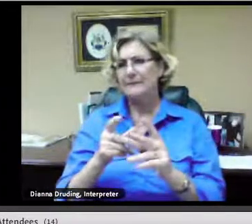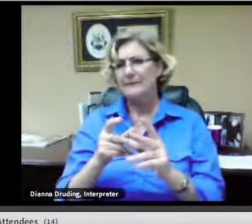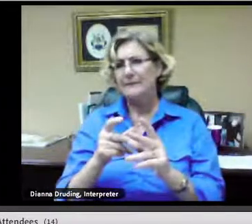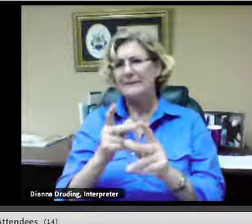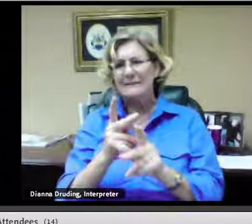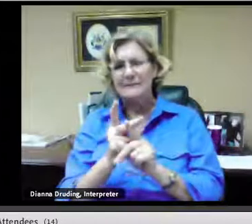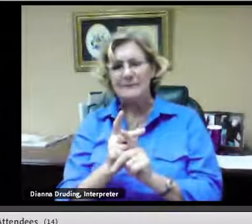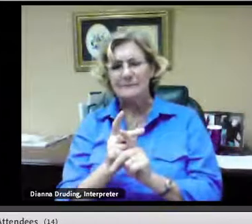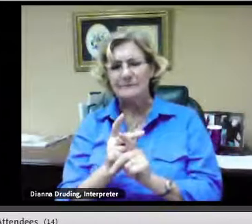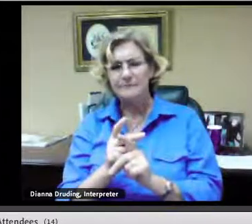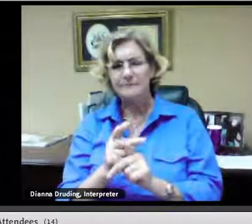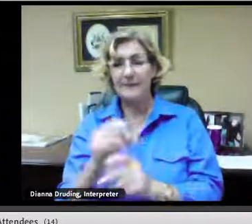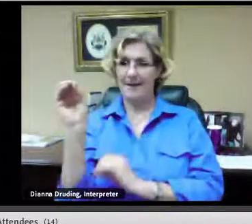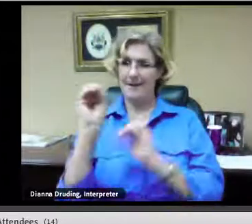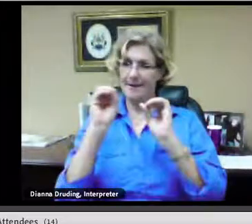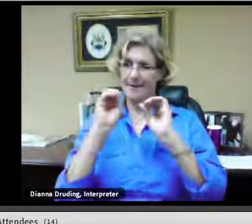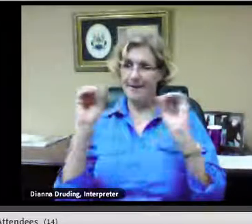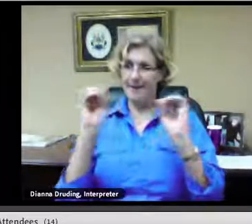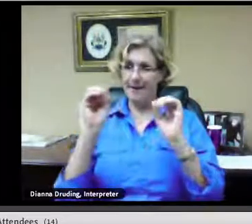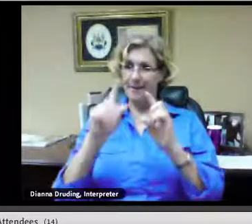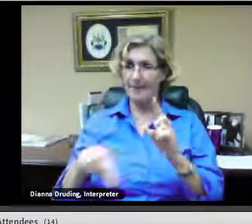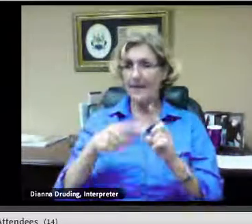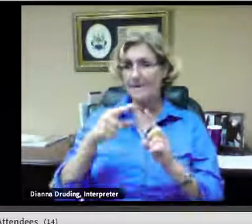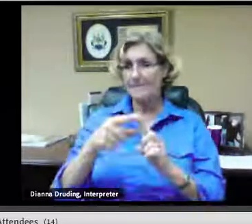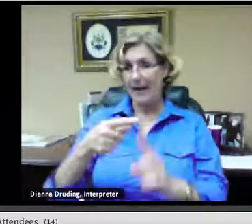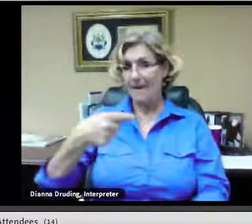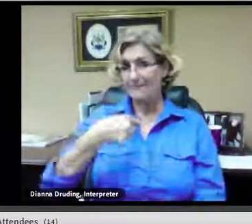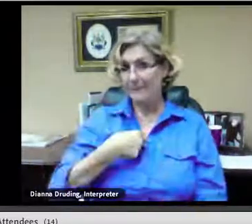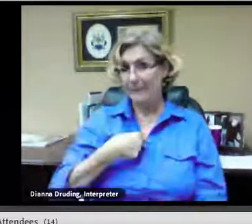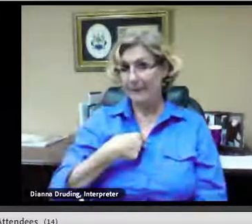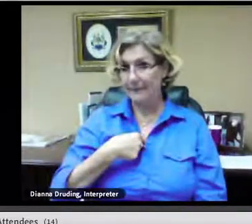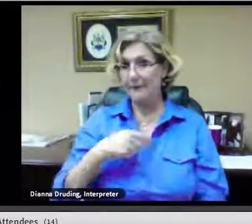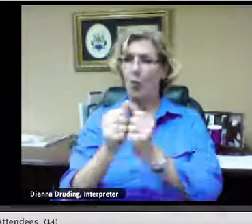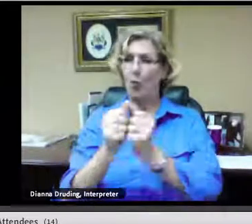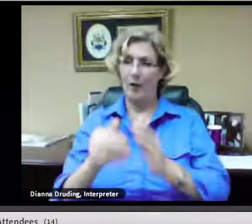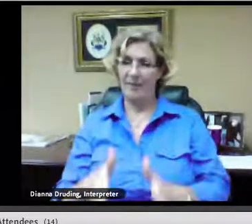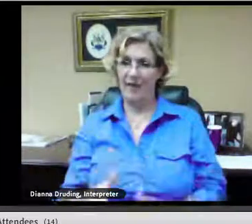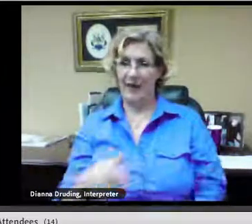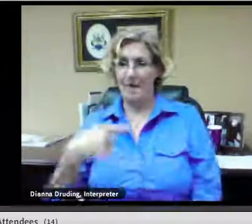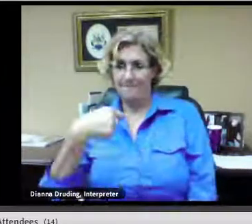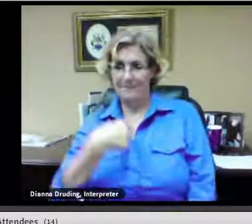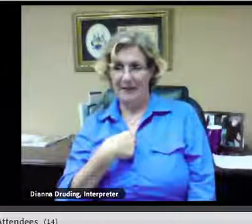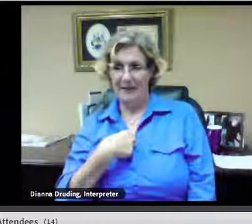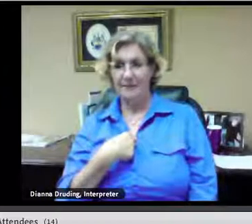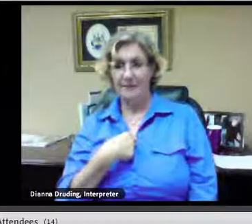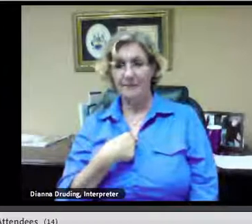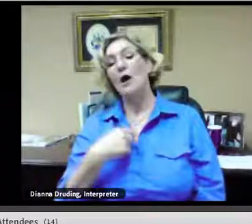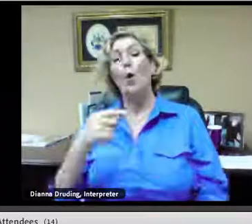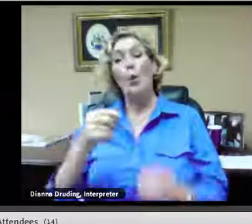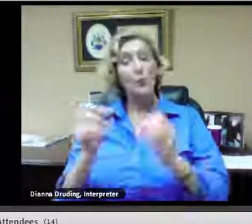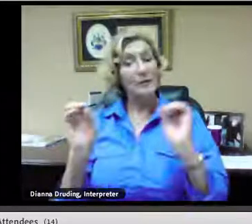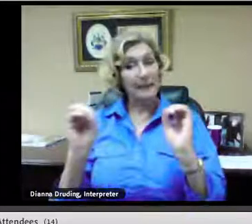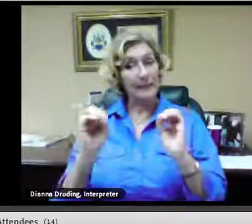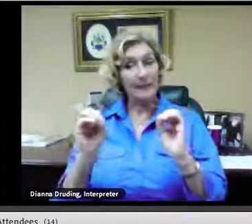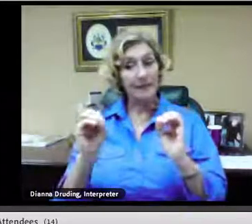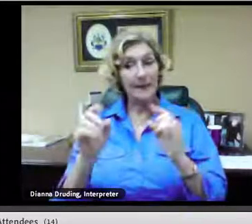nothing about me without me. Okay? Nothing about me without me. That is a phrase that I have come across